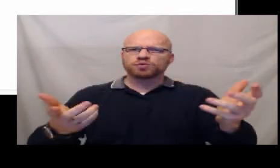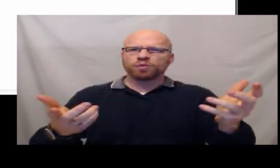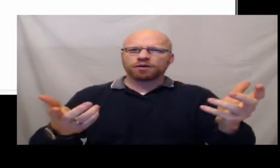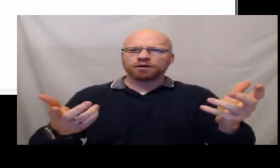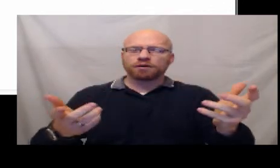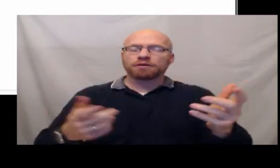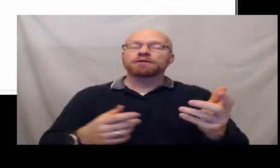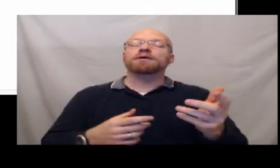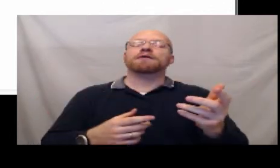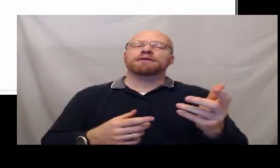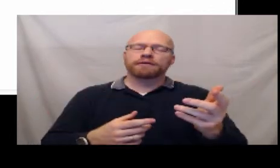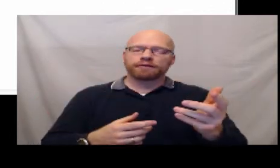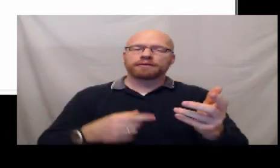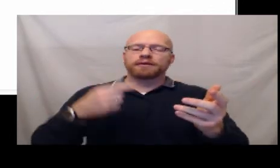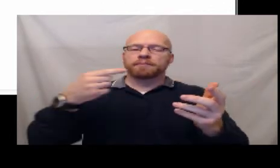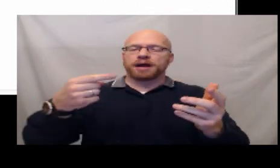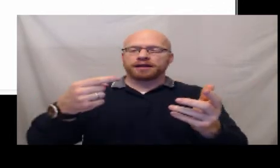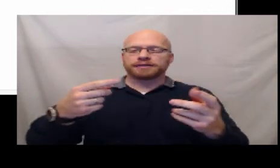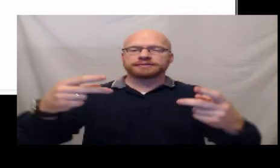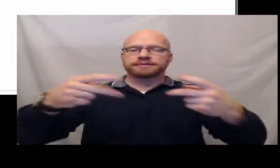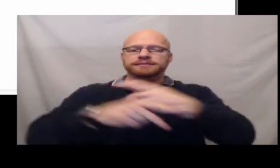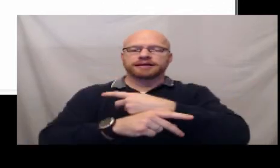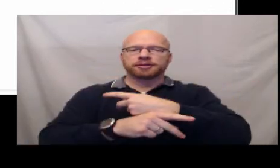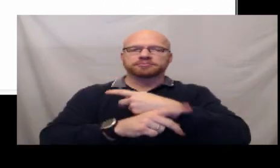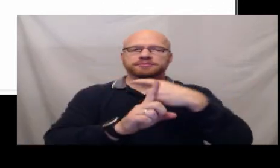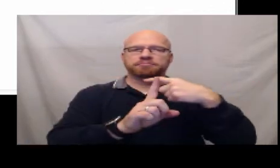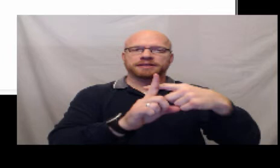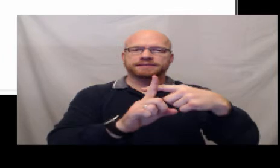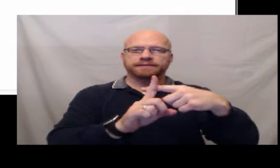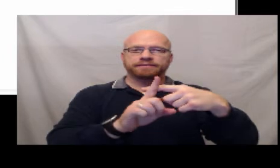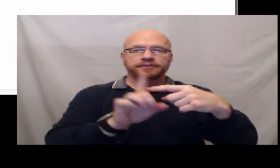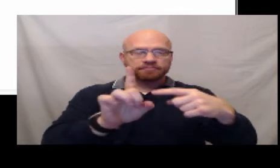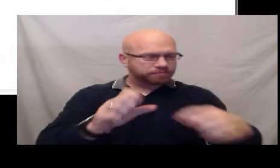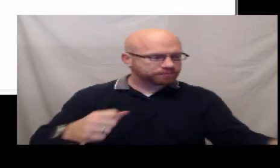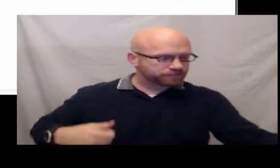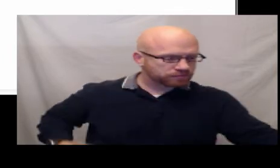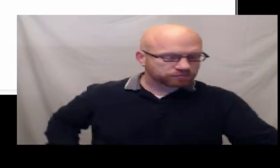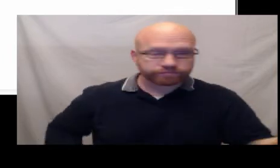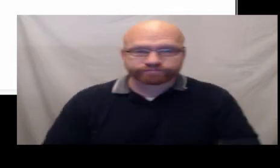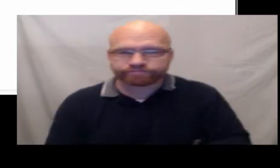one and six, two and three, but our positive and negative signs for numbers will be changed.